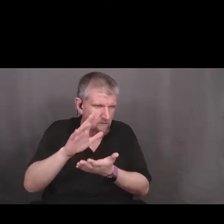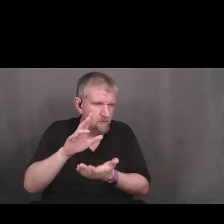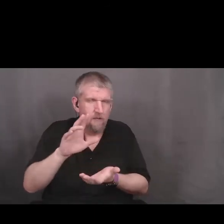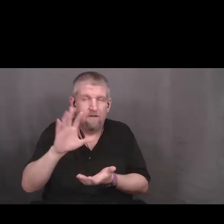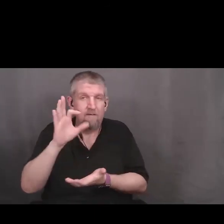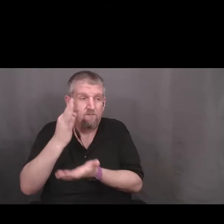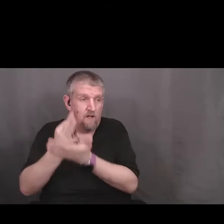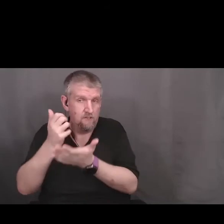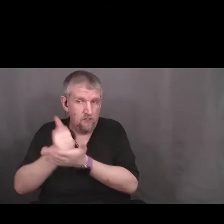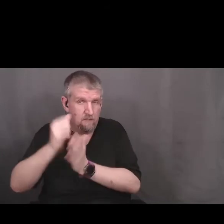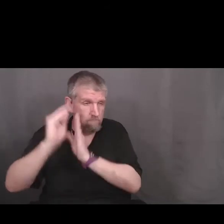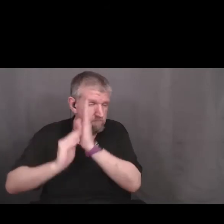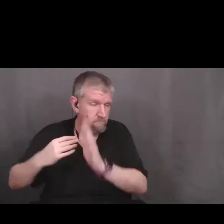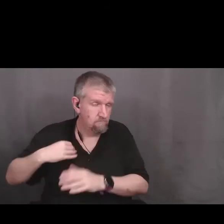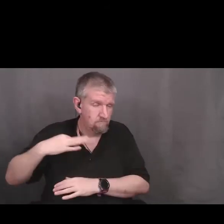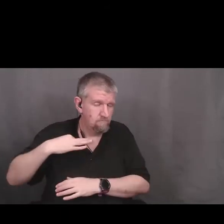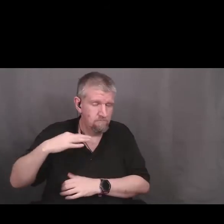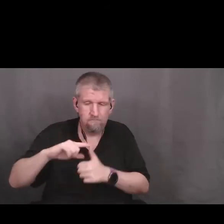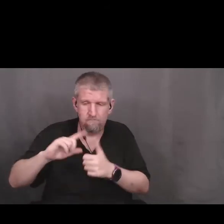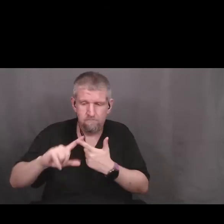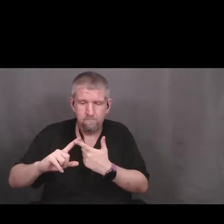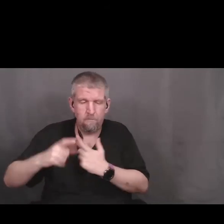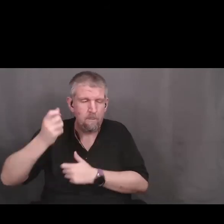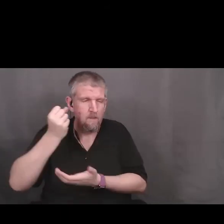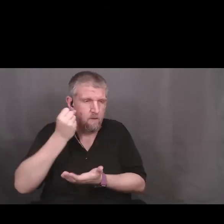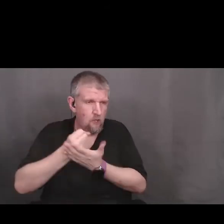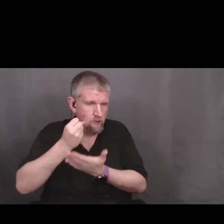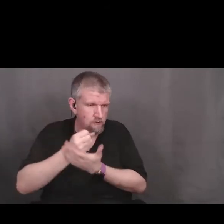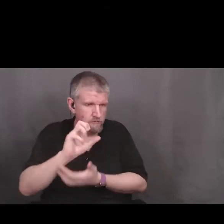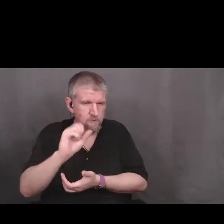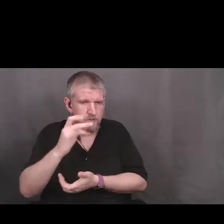for example, scholarships, grants